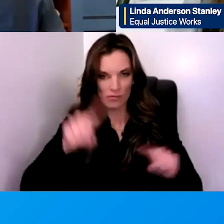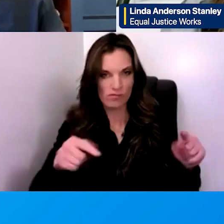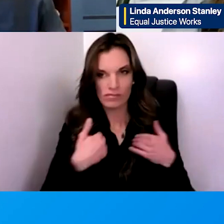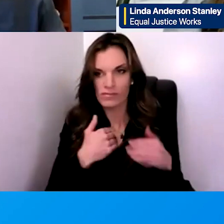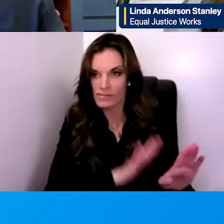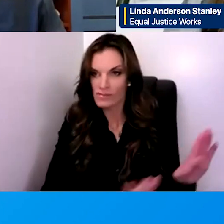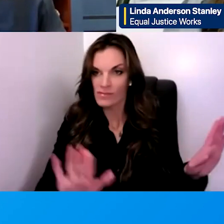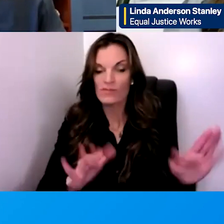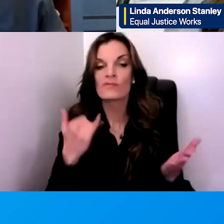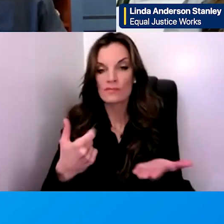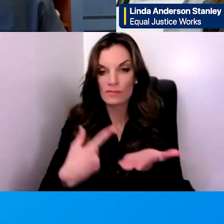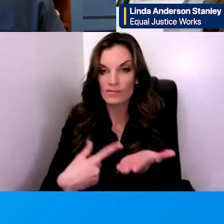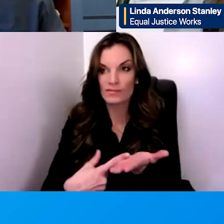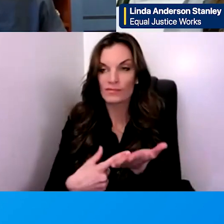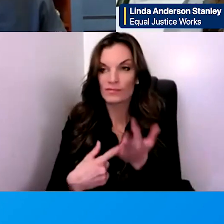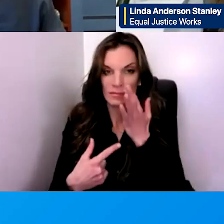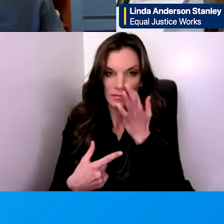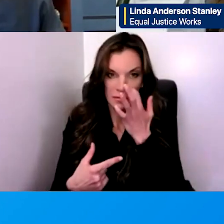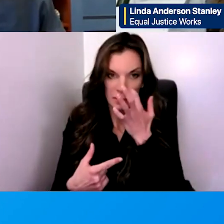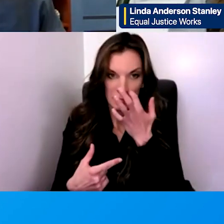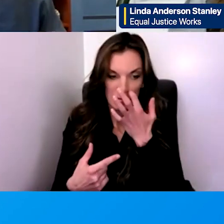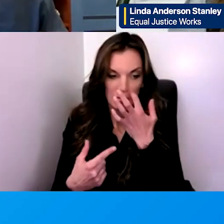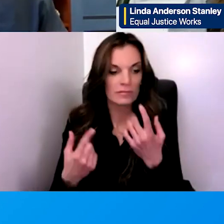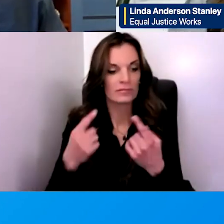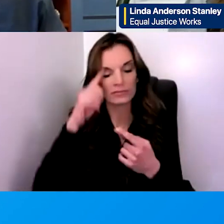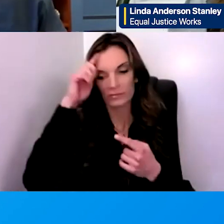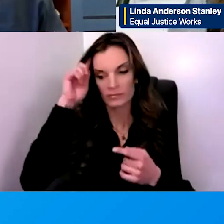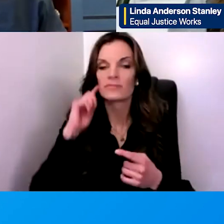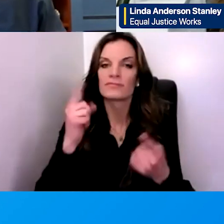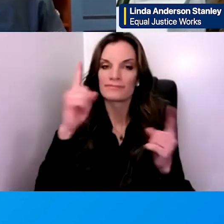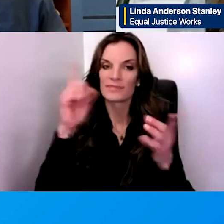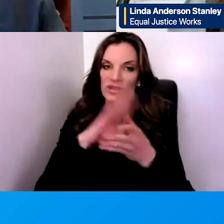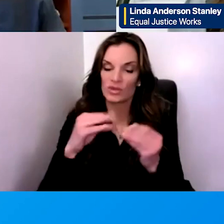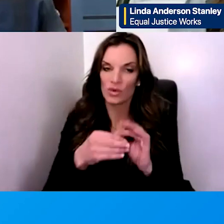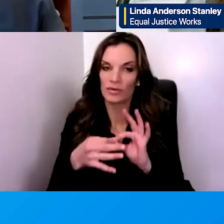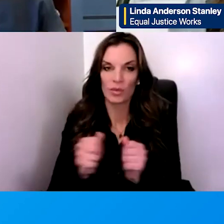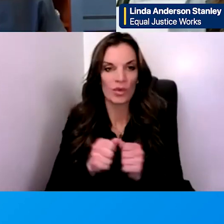I'm going to tell a litigation success story. For you all. I did want to note before I do